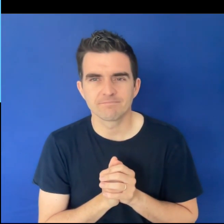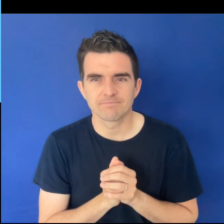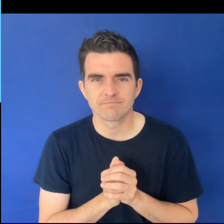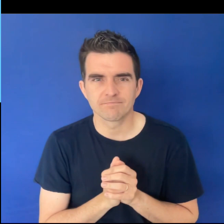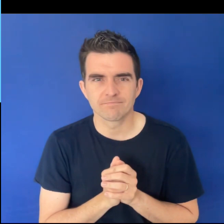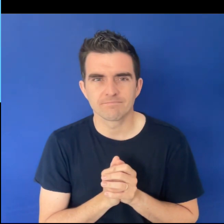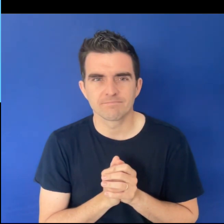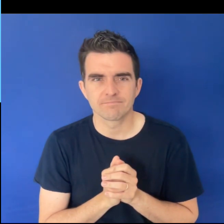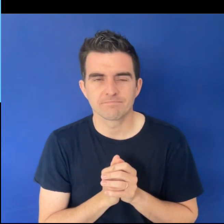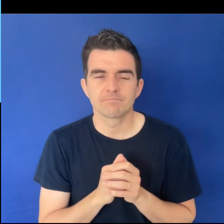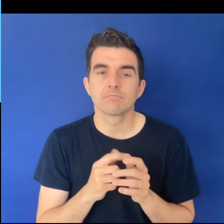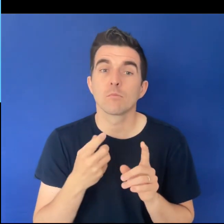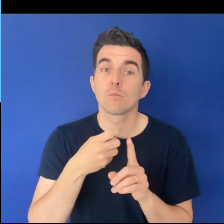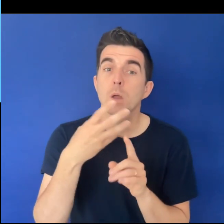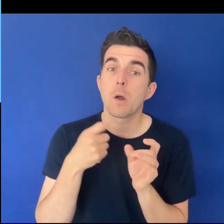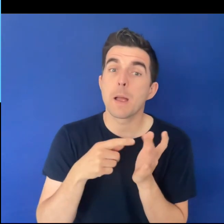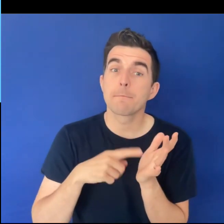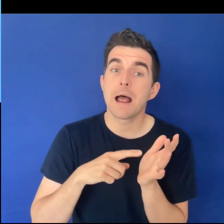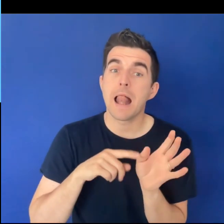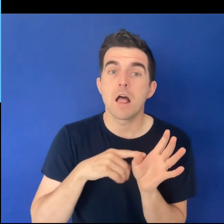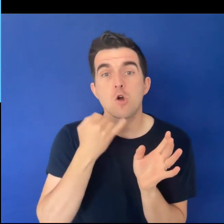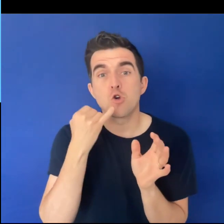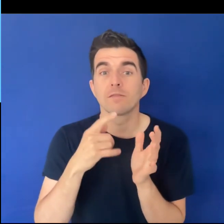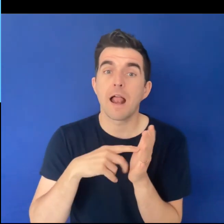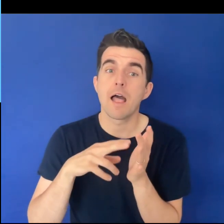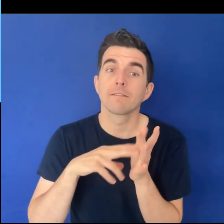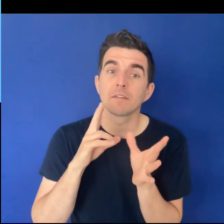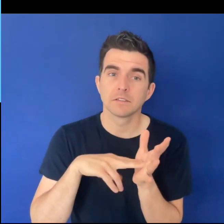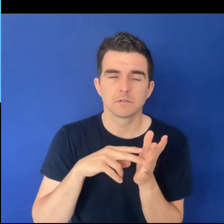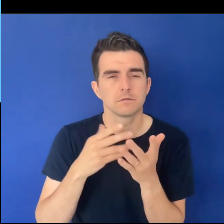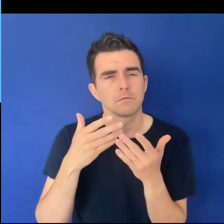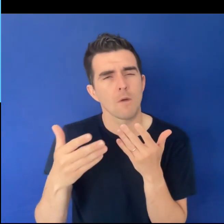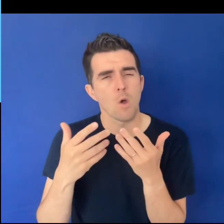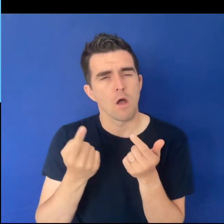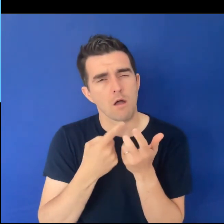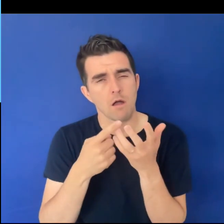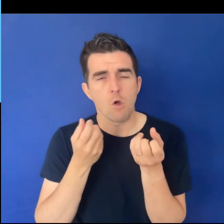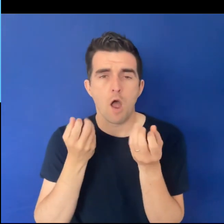Rainbow Billy: The Curse of the Leviathan has so much more to offer. If you’d like